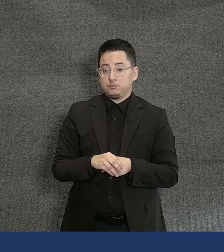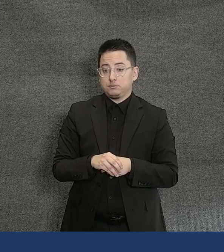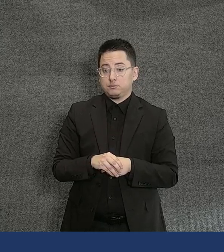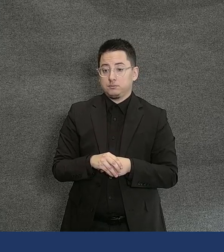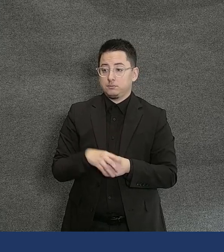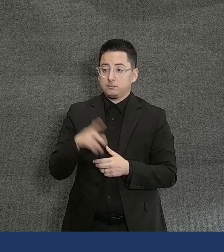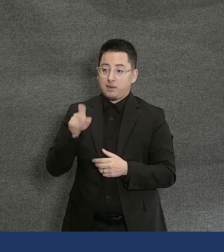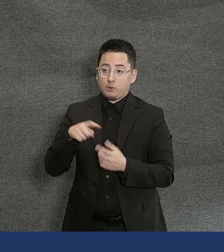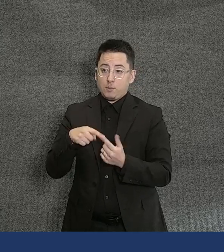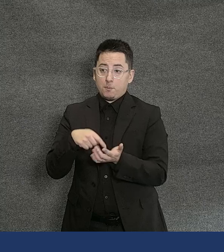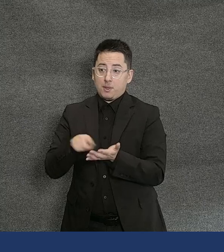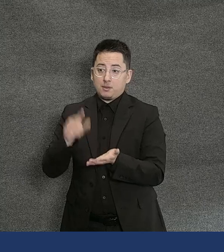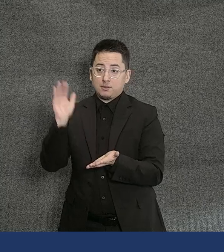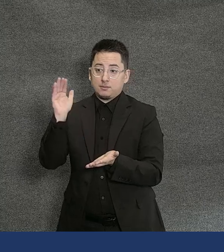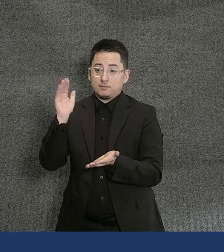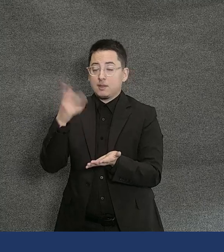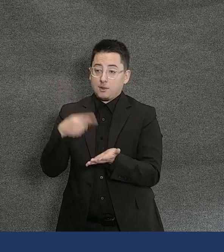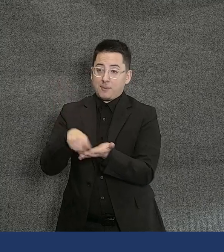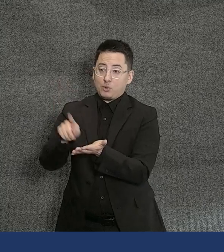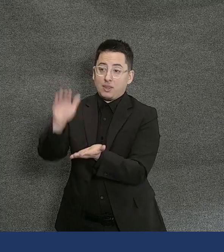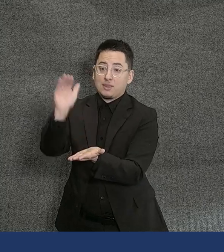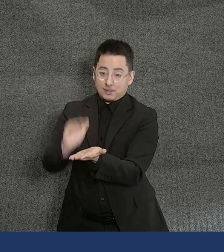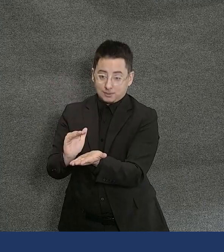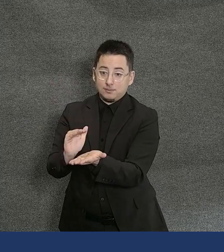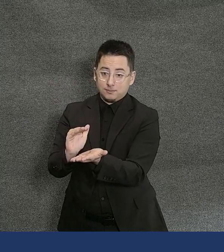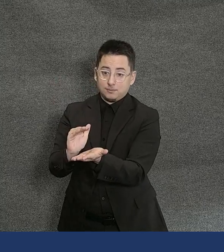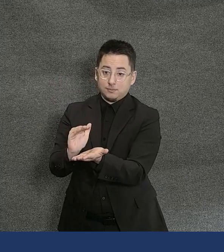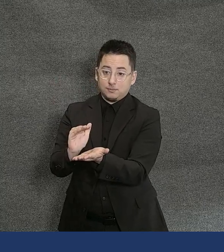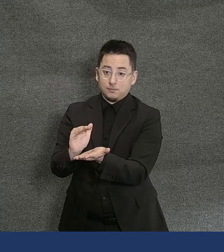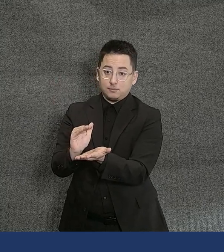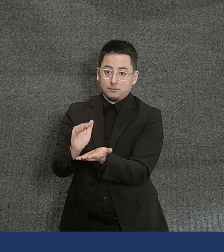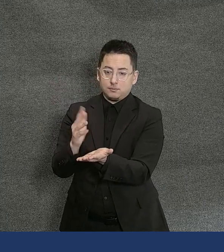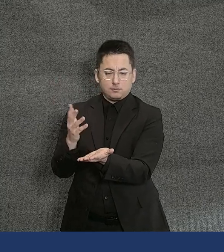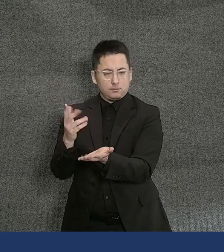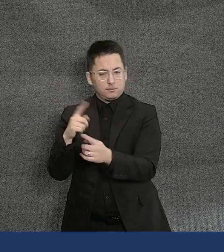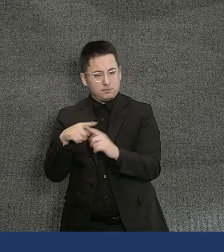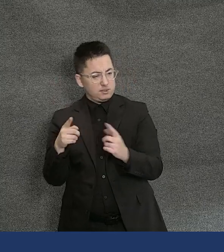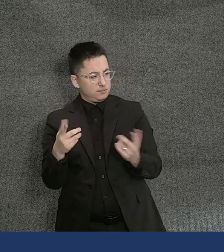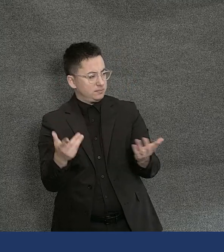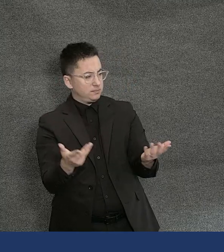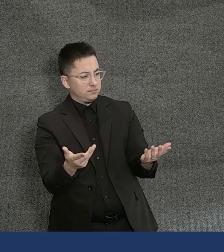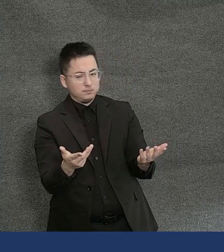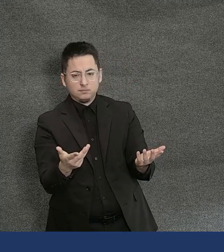where we have amazing, dedicated people who want to do this work